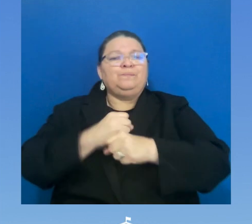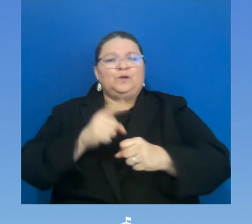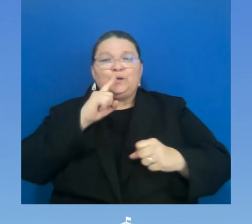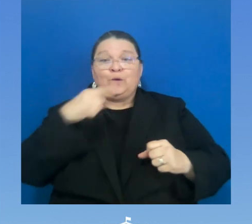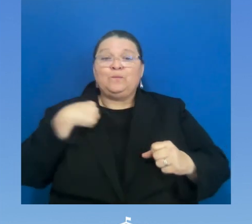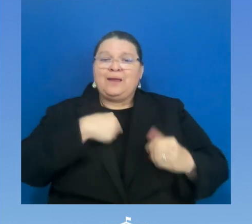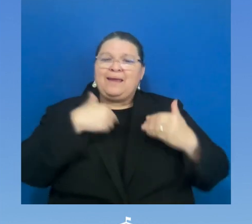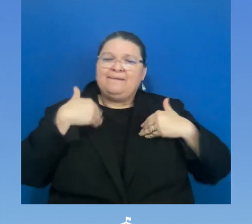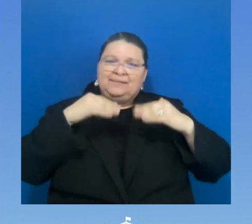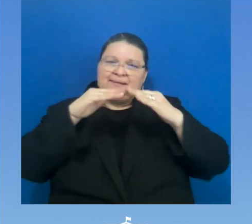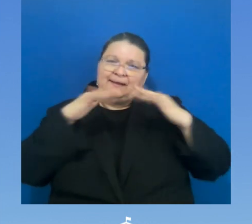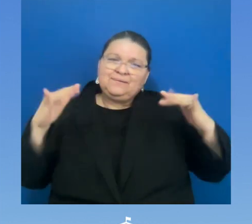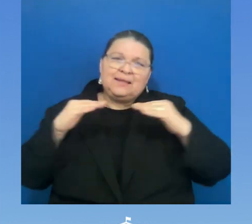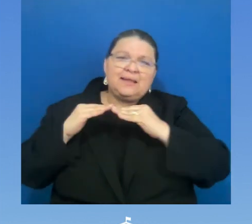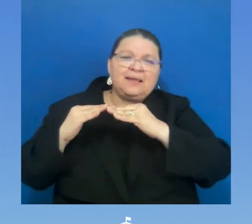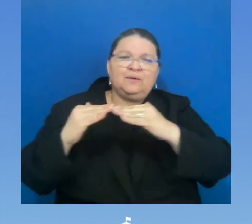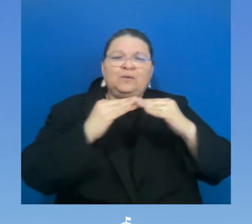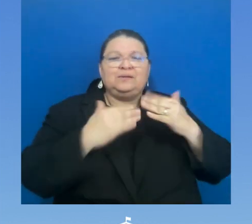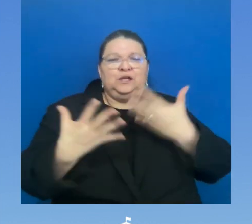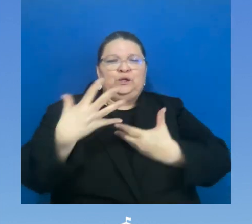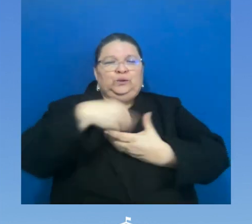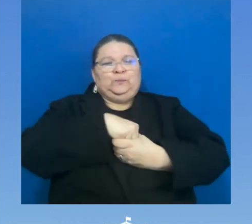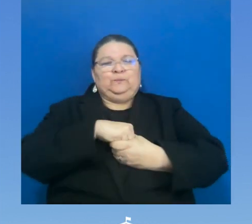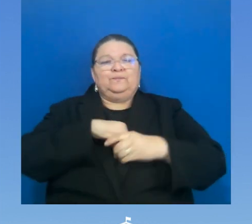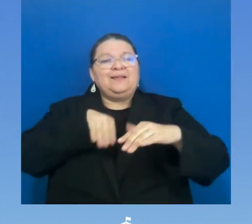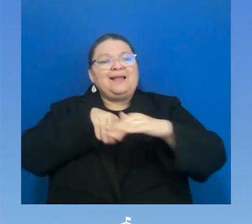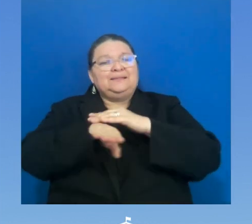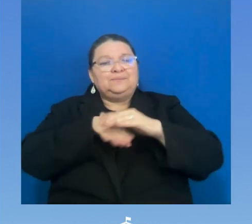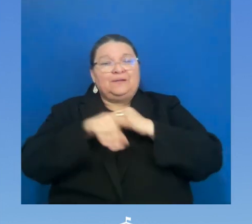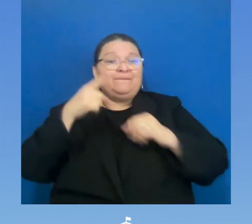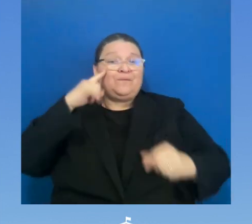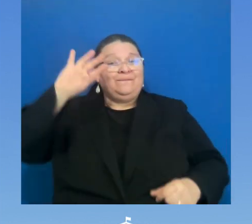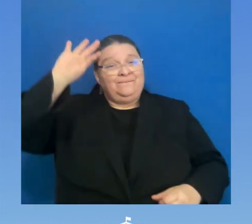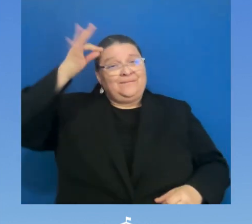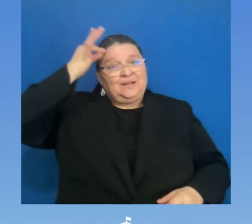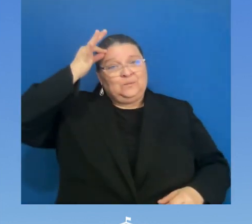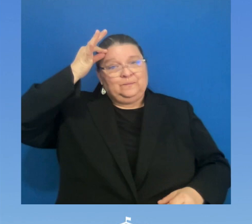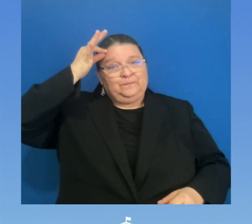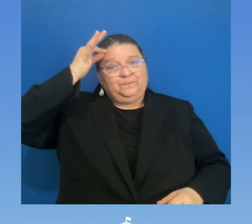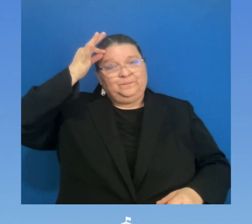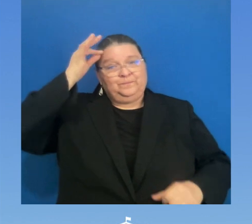in the federal workforce. And in the coming year, we're planning to propose changes